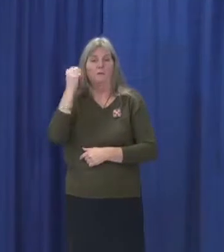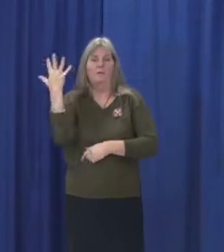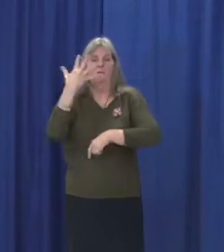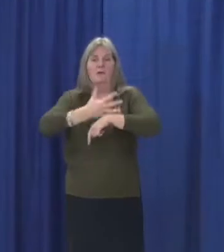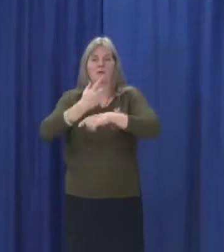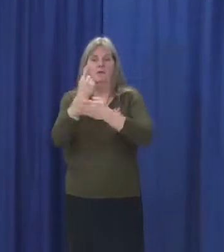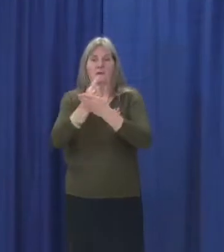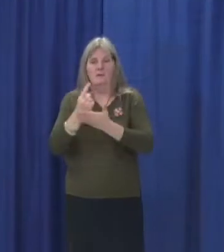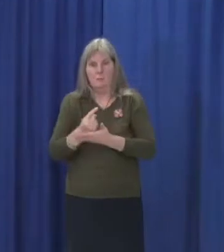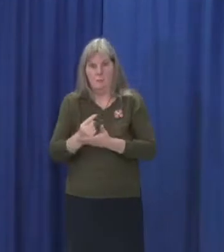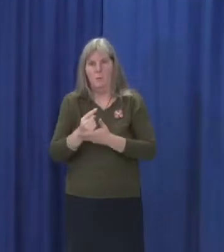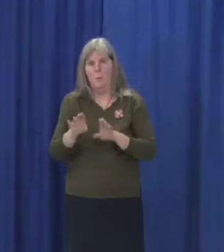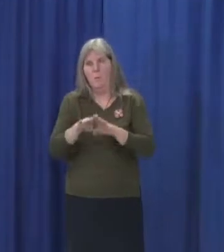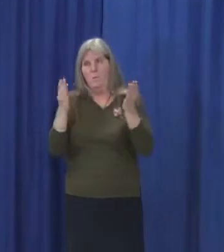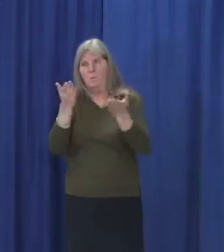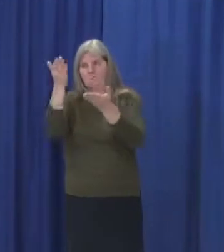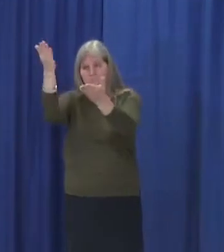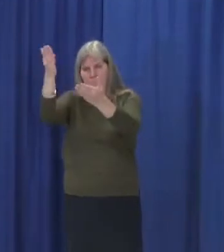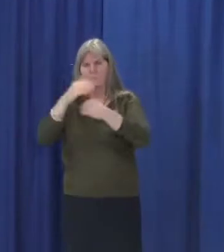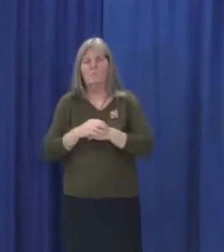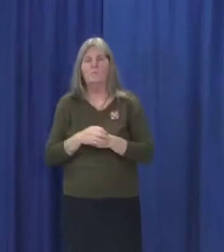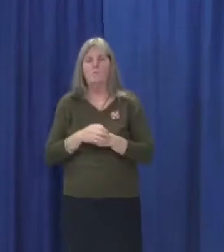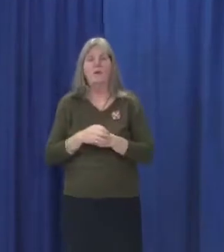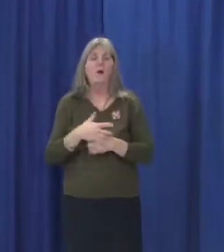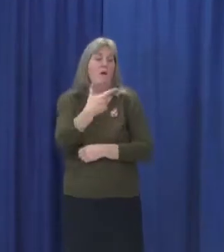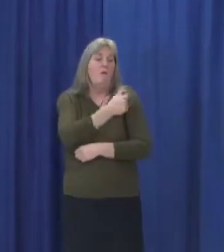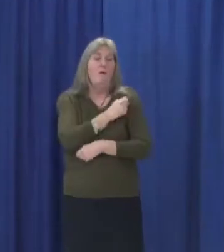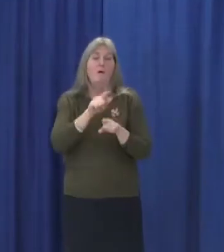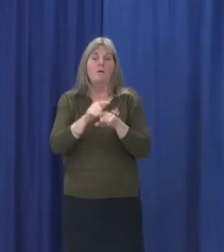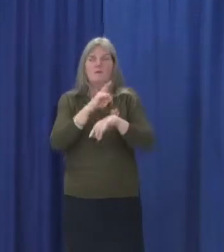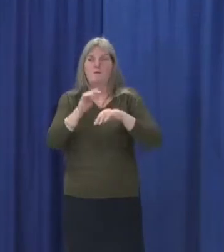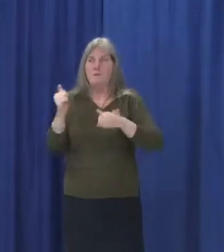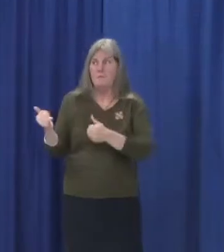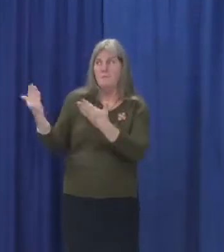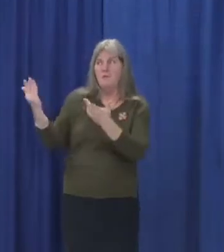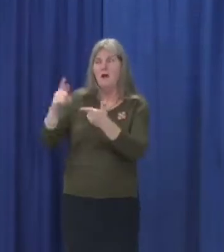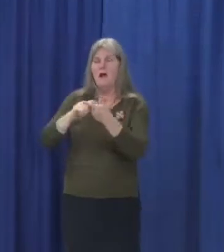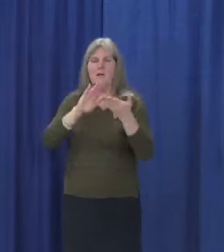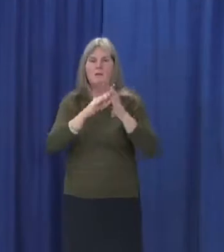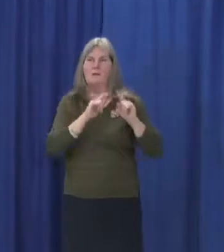five days a week. Vaccines are also available and all Yukon communities at your